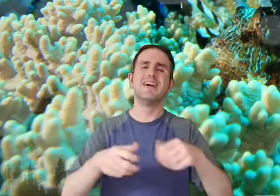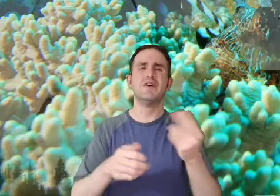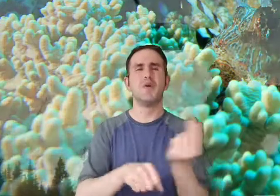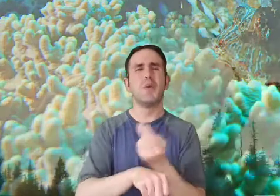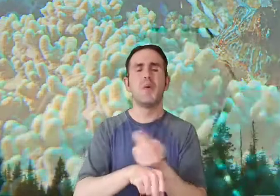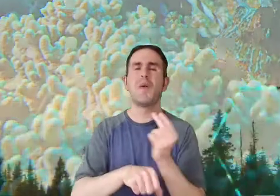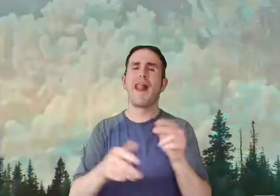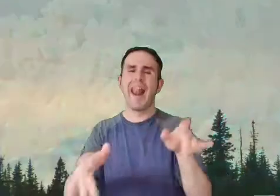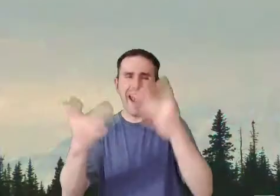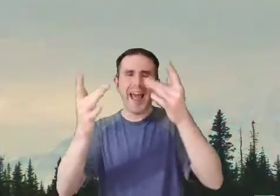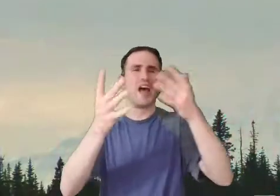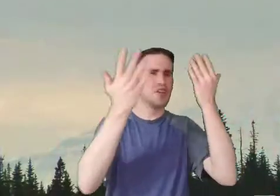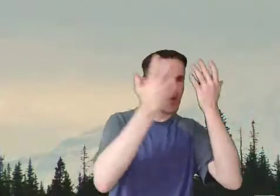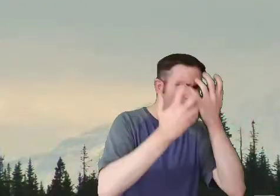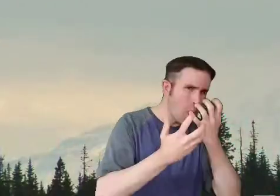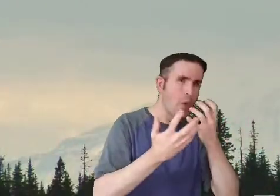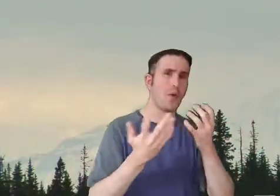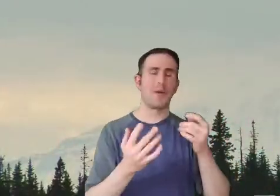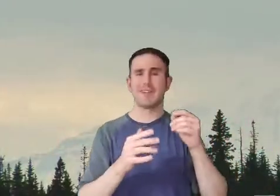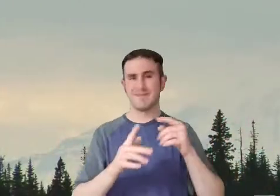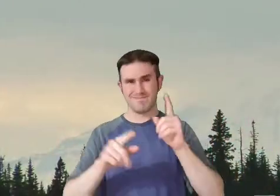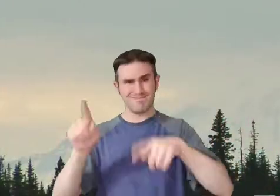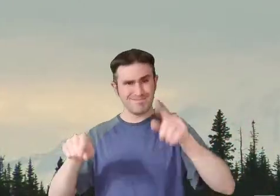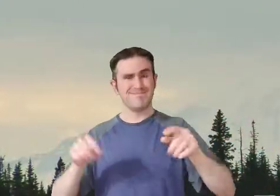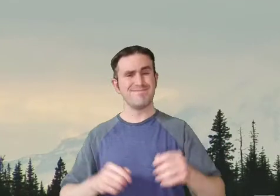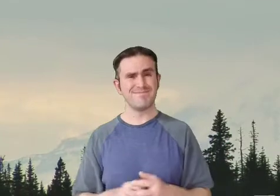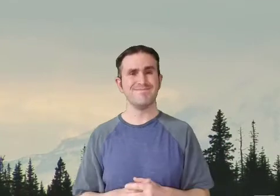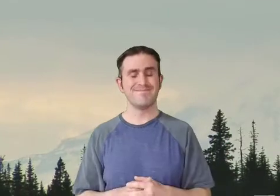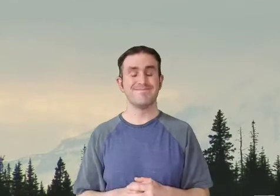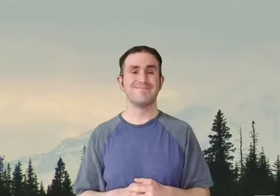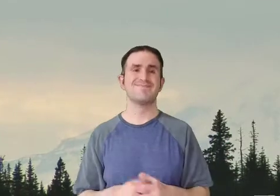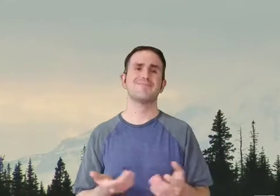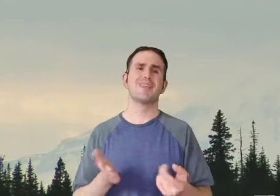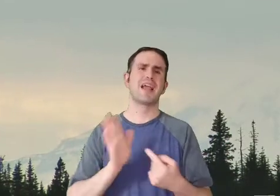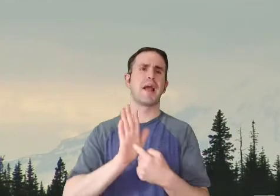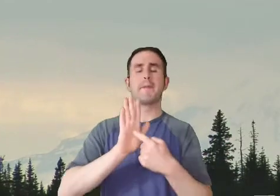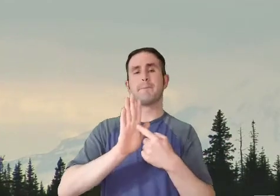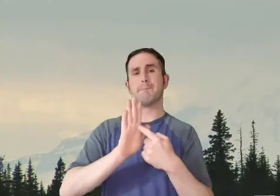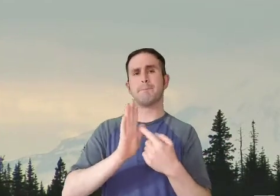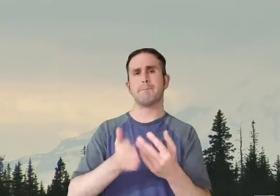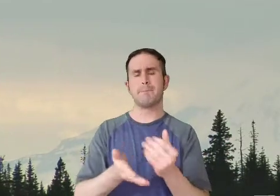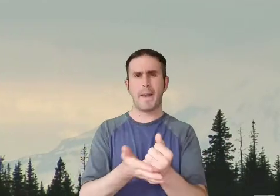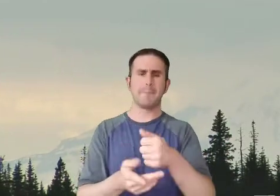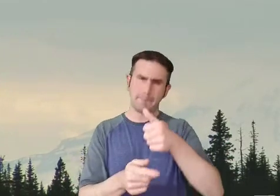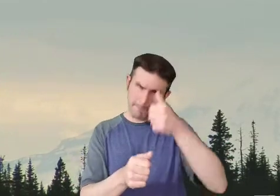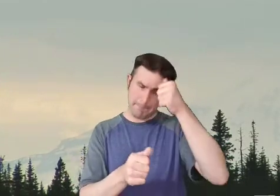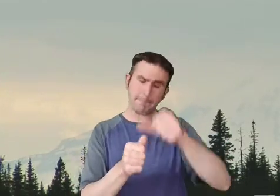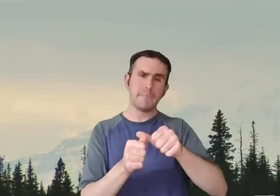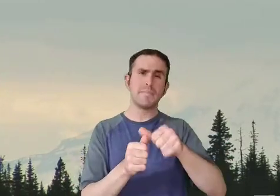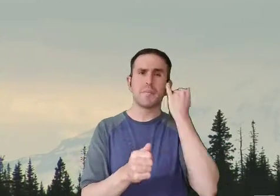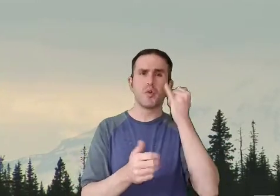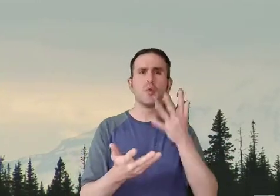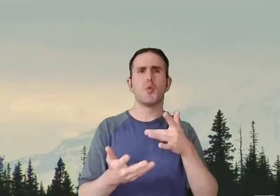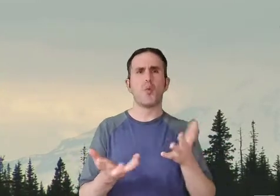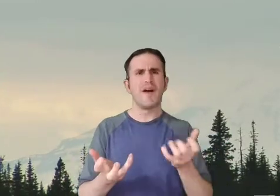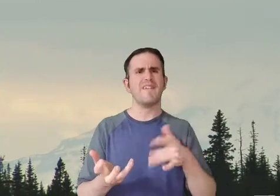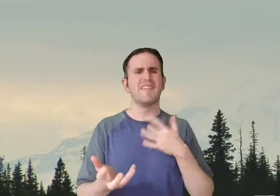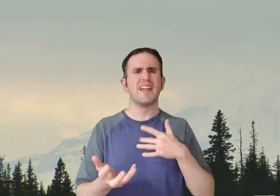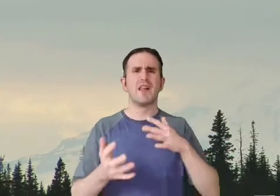of any of those colors! A good rule of thumb is: let's say if you're going for a more muted feel,